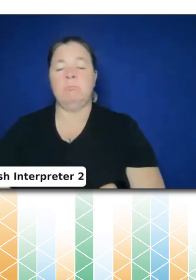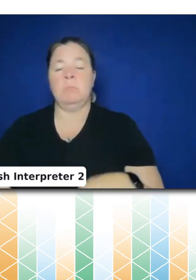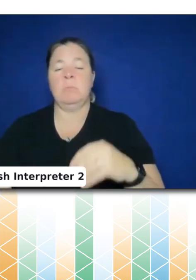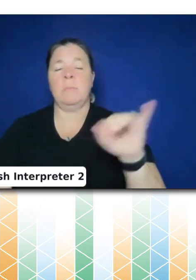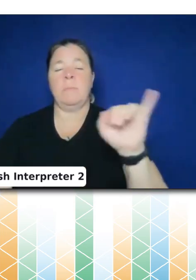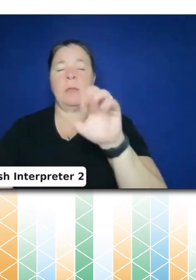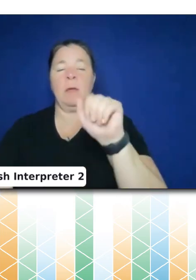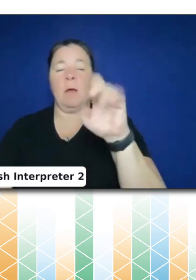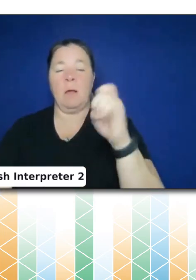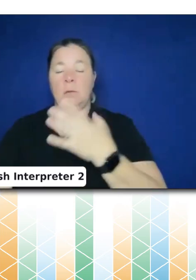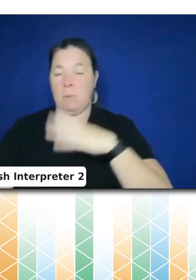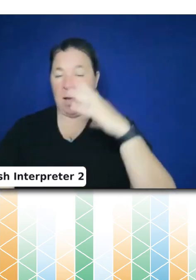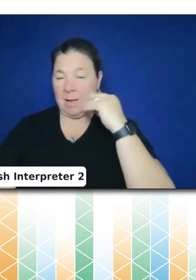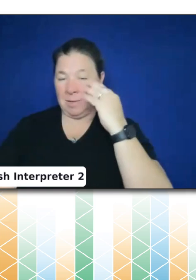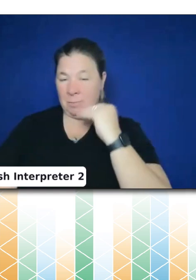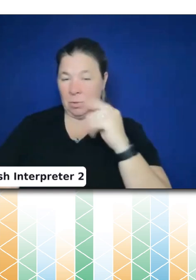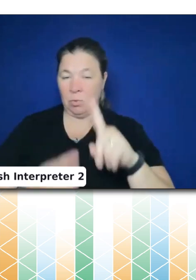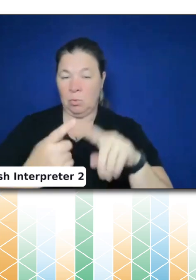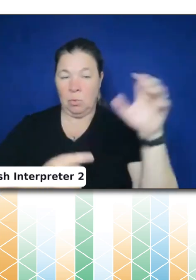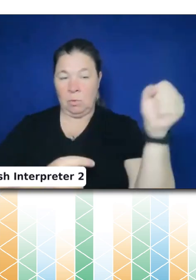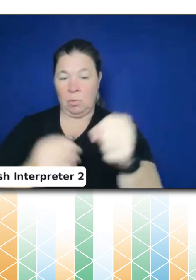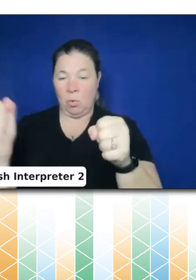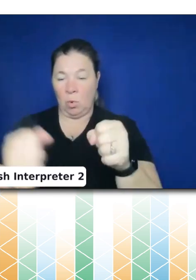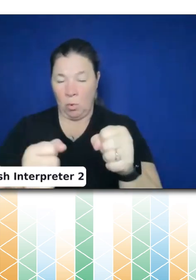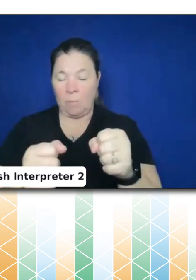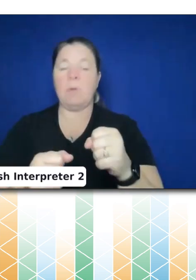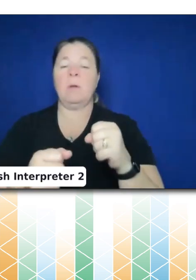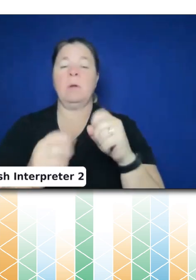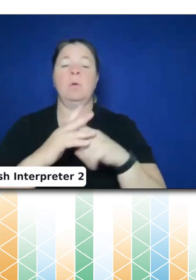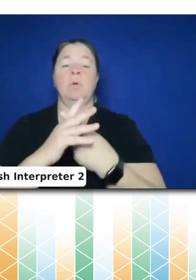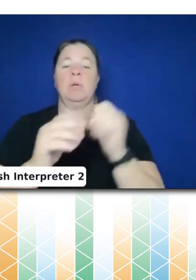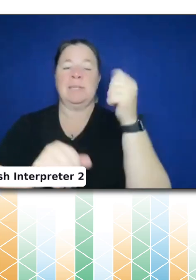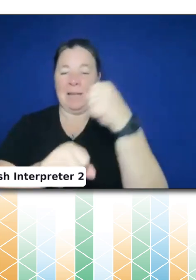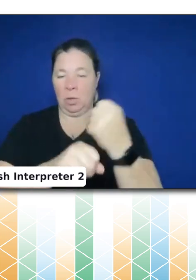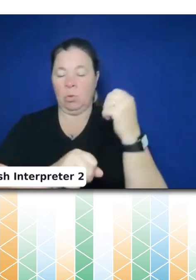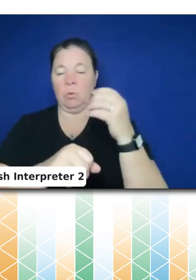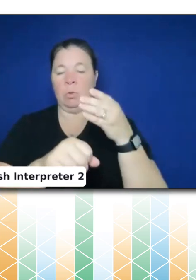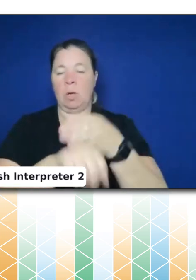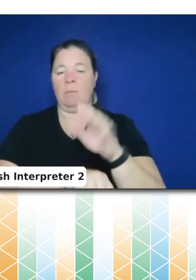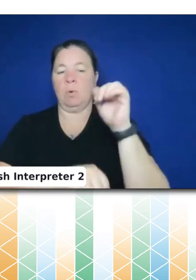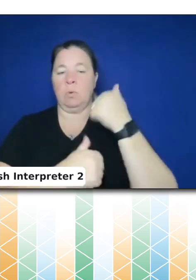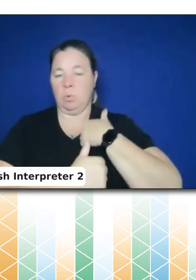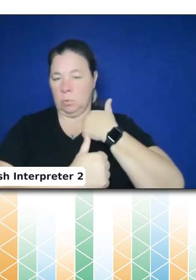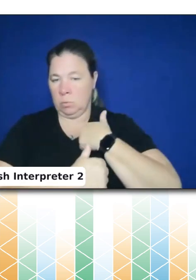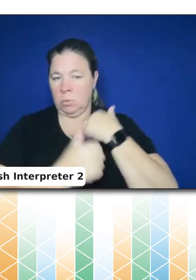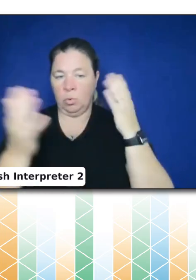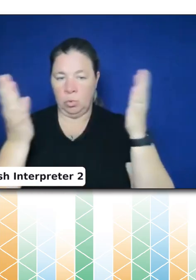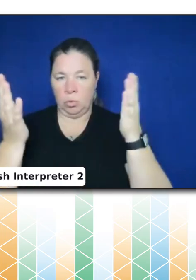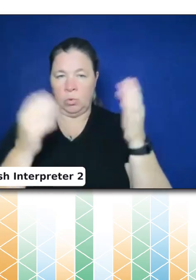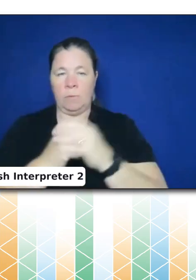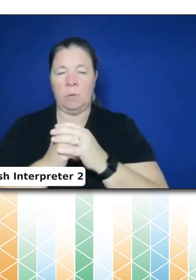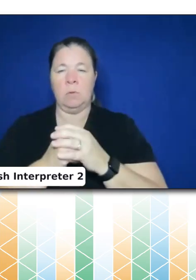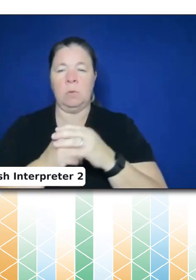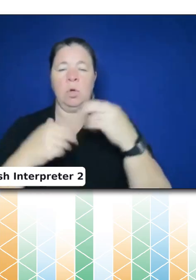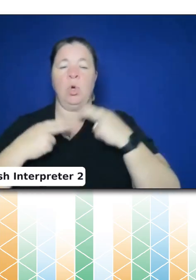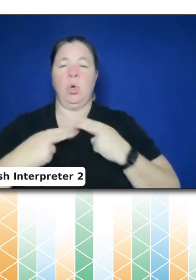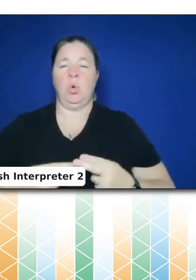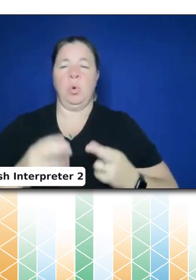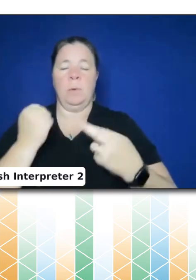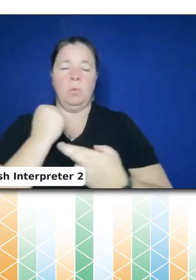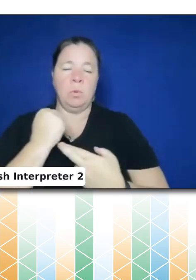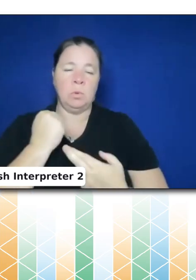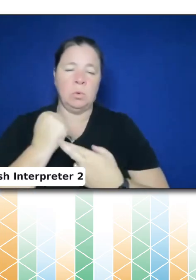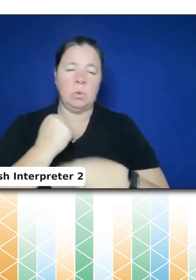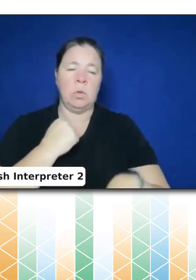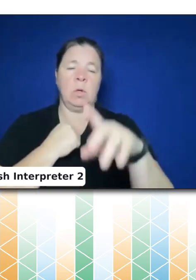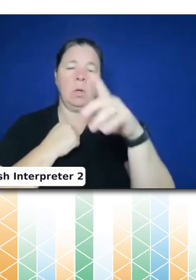Experience towards procurement started off, uh, during 10 years of military service. My background there was doing, uh, human resources and, uh, logistic management.